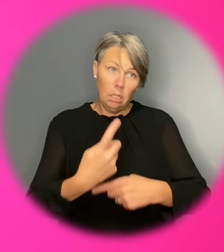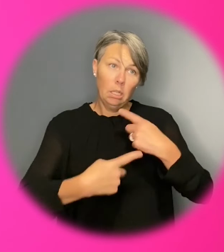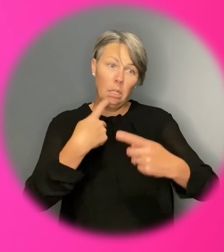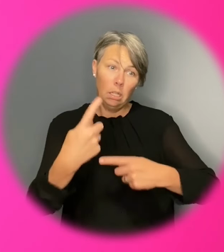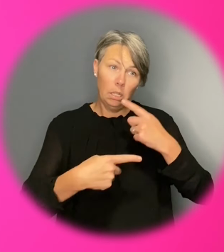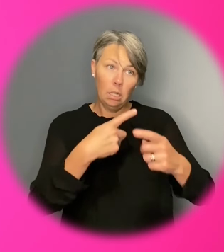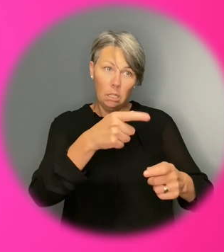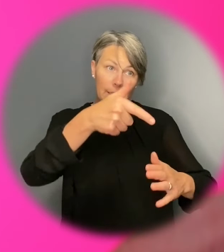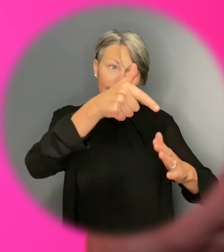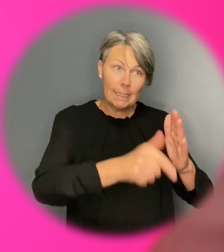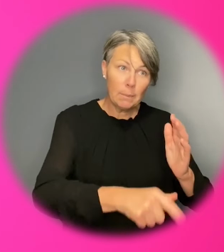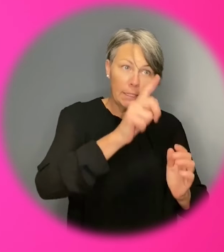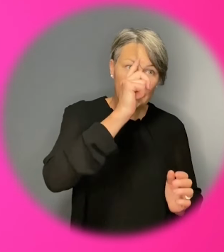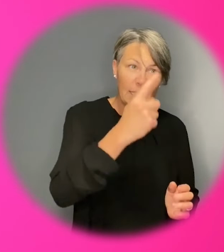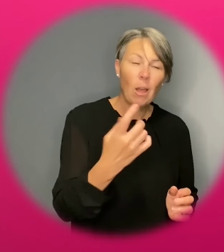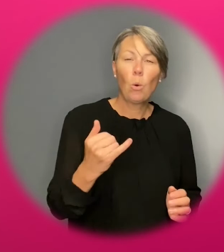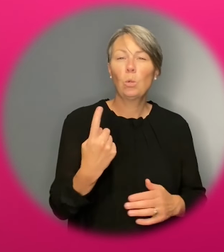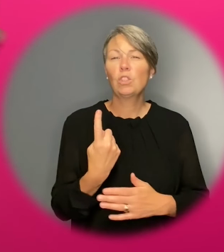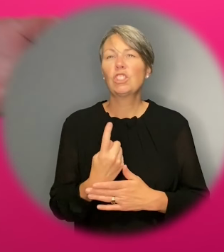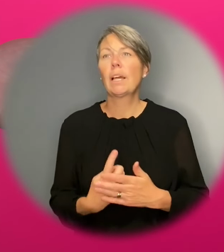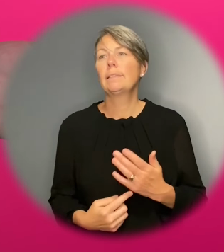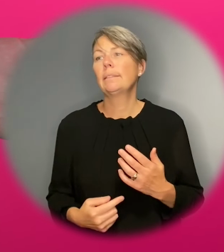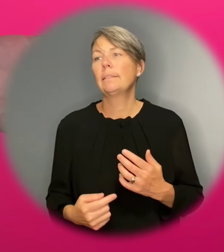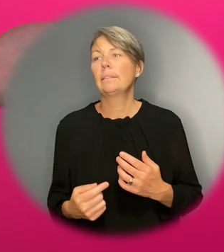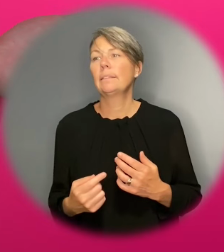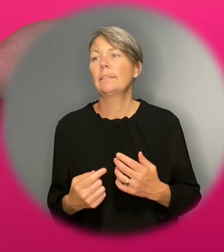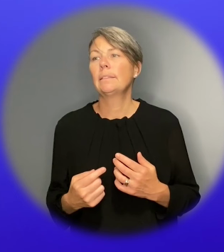understanding or do I want to just get it to safe and comfortable enough.